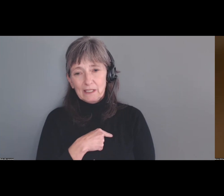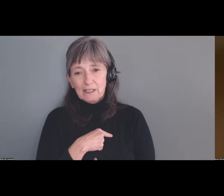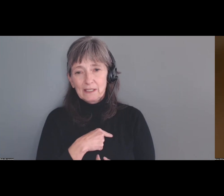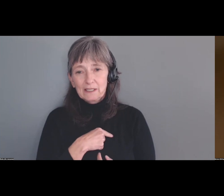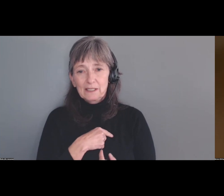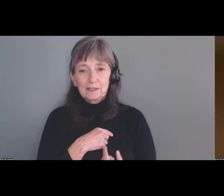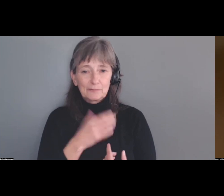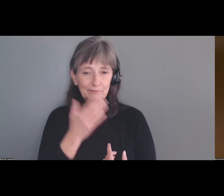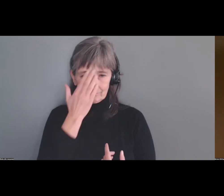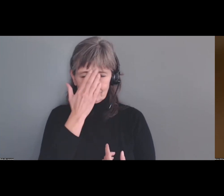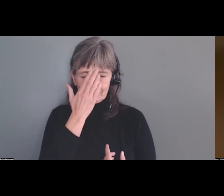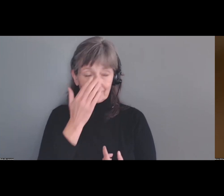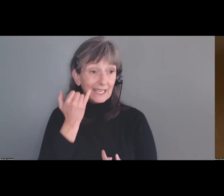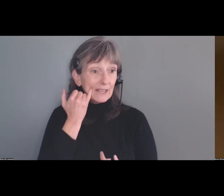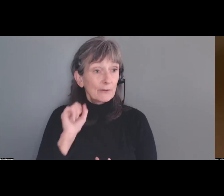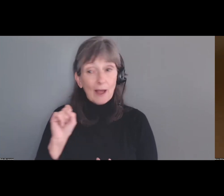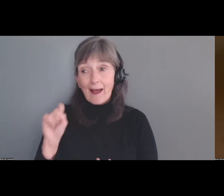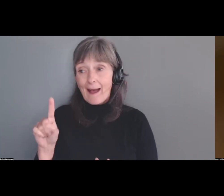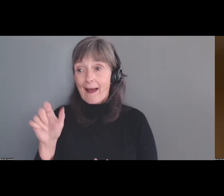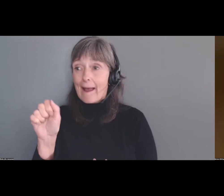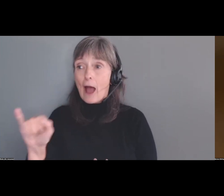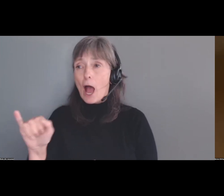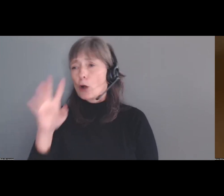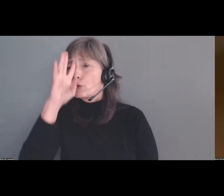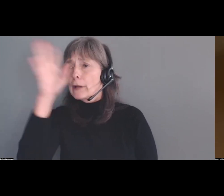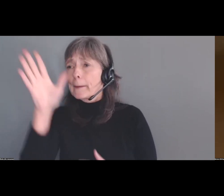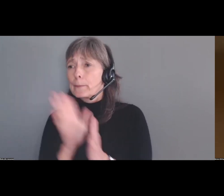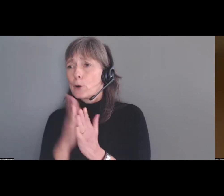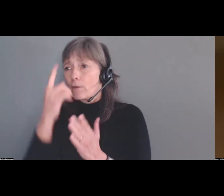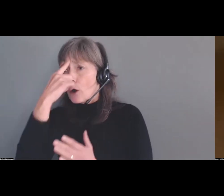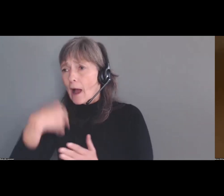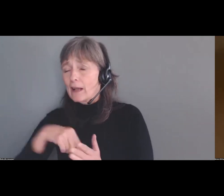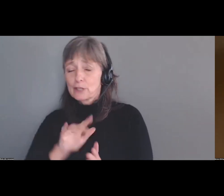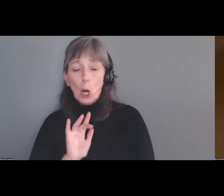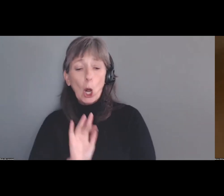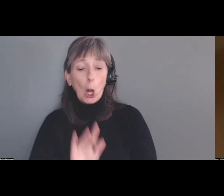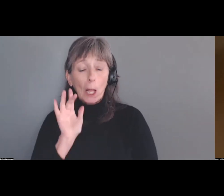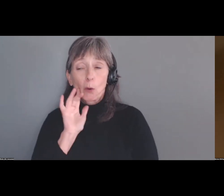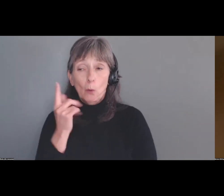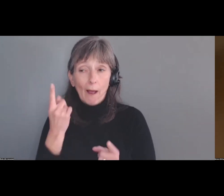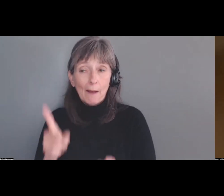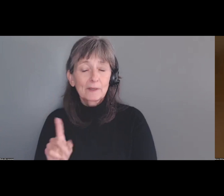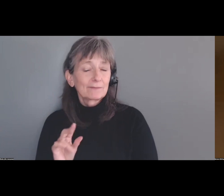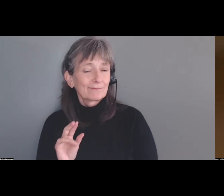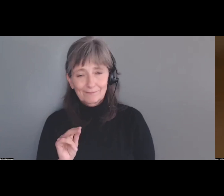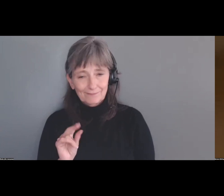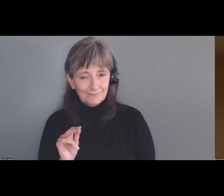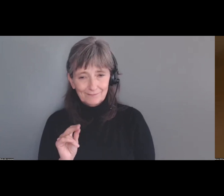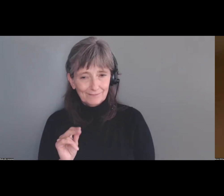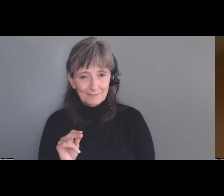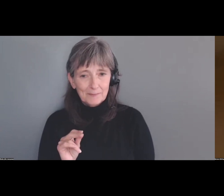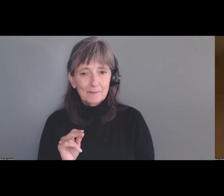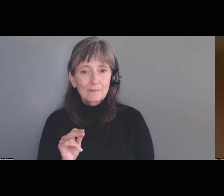AI to just create a book for us with the press of one button but rather breaking it down into